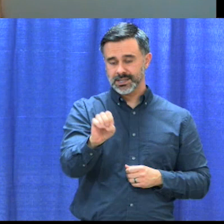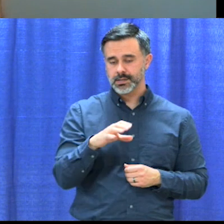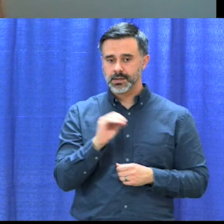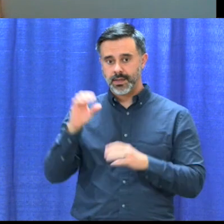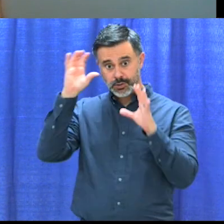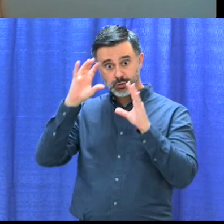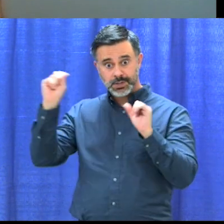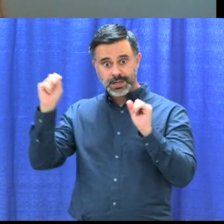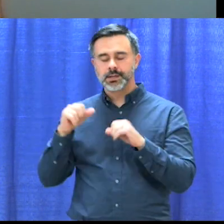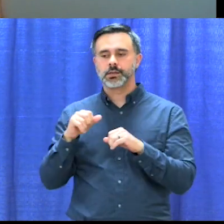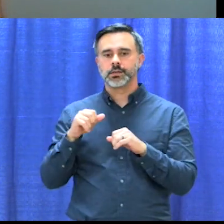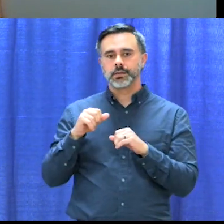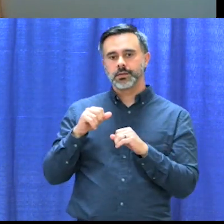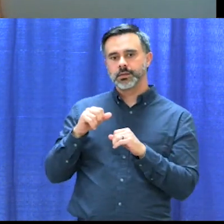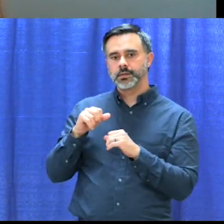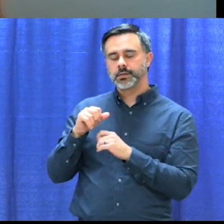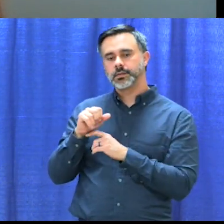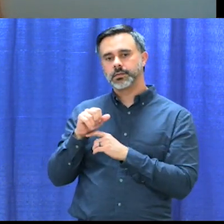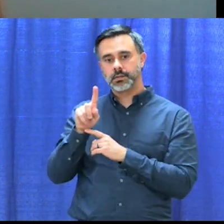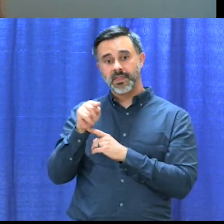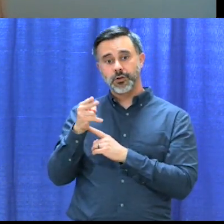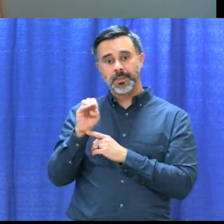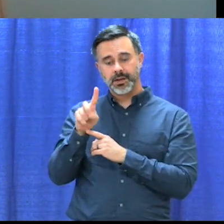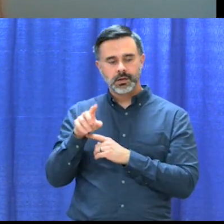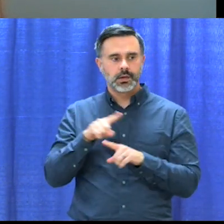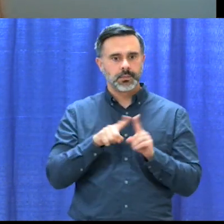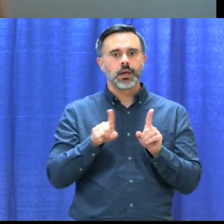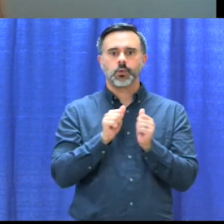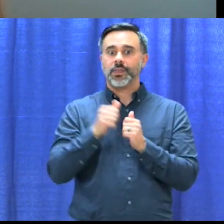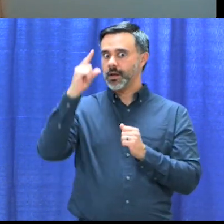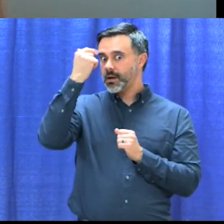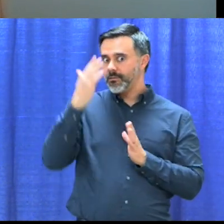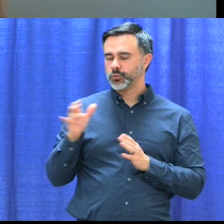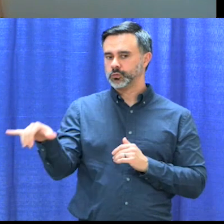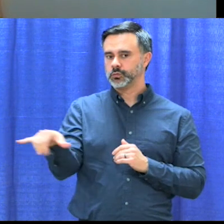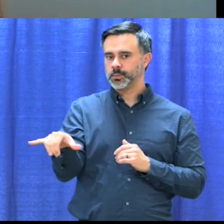but also with the governor's administration and the first partner to explore the options